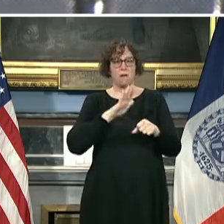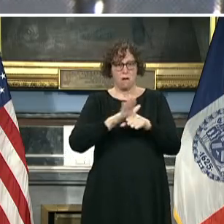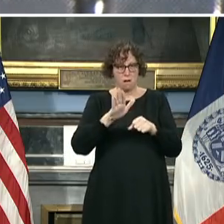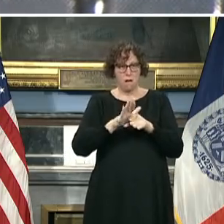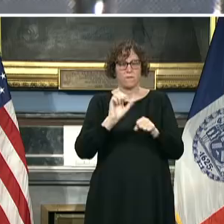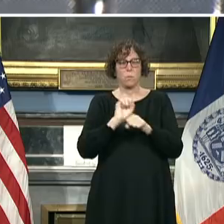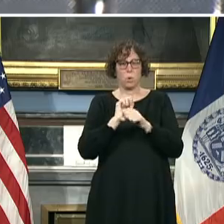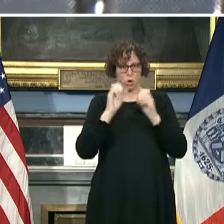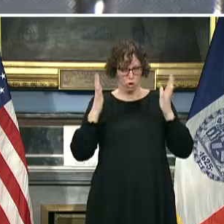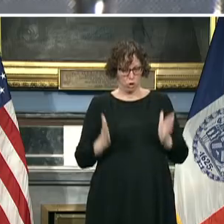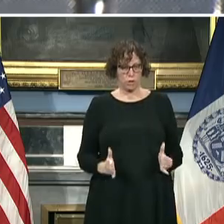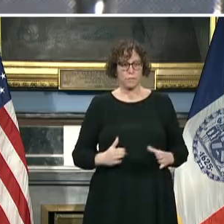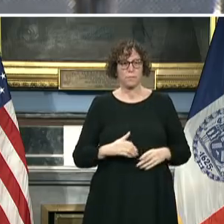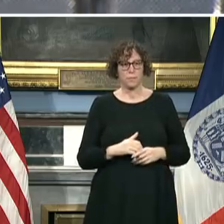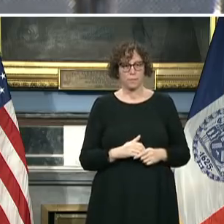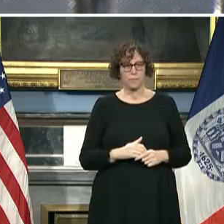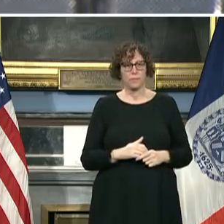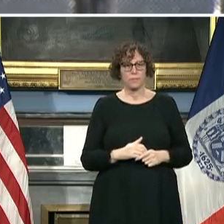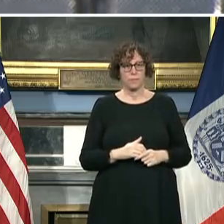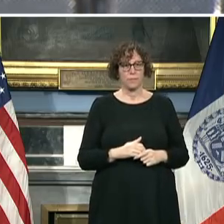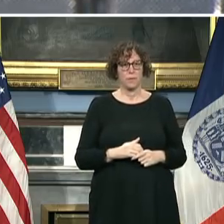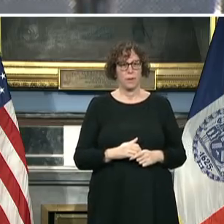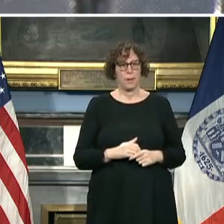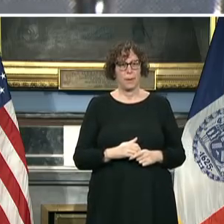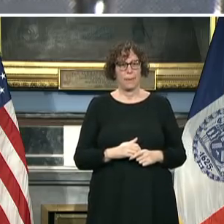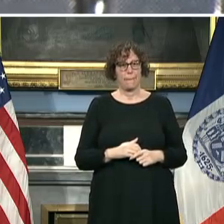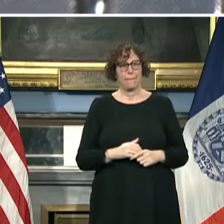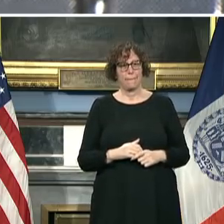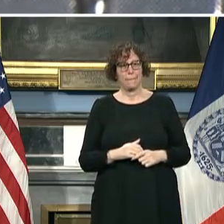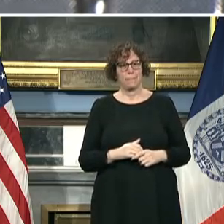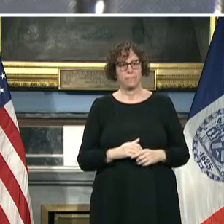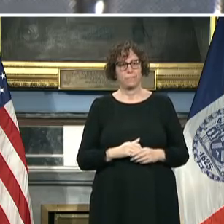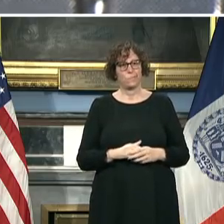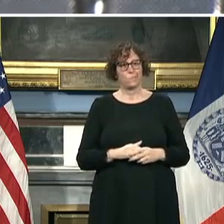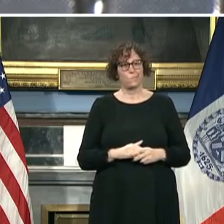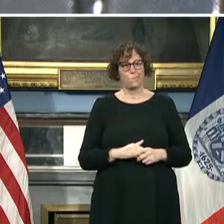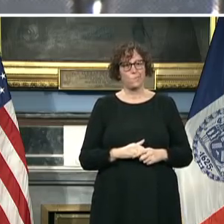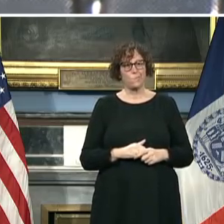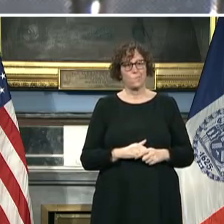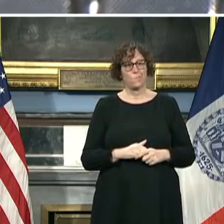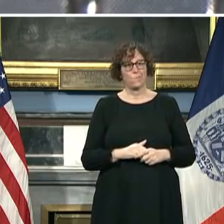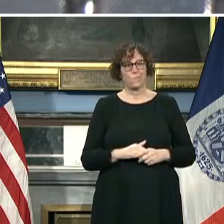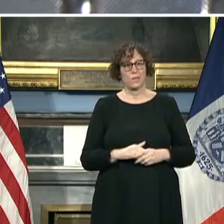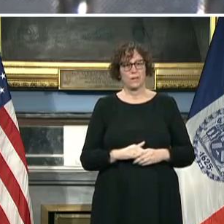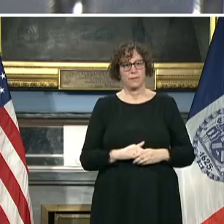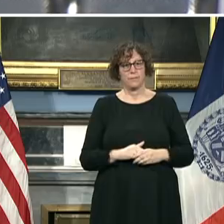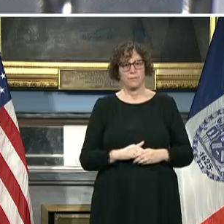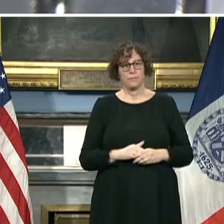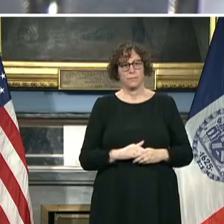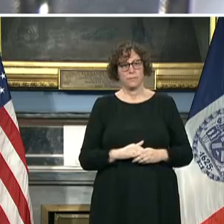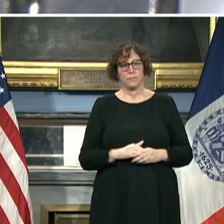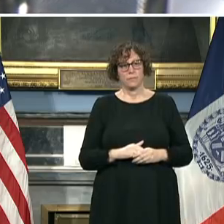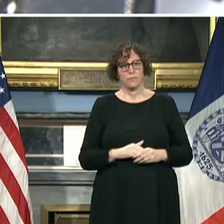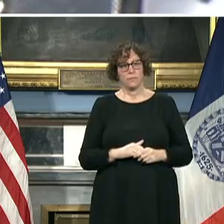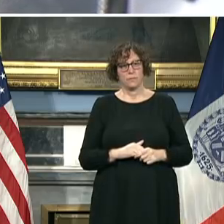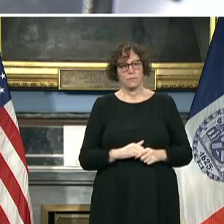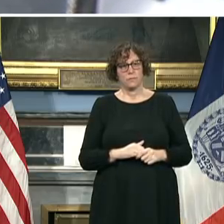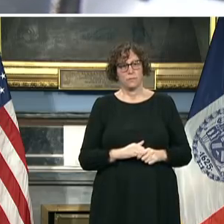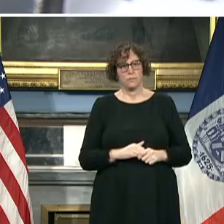WITOH UR CURRENT STRUCTURE, WITH THE CURRENT PERSONNEL. WE'RE GETTIG NT E RSUELS TWE NEED. WE HAVE MORE WORK TO DO, BUT WE'RE GETTI TNGHE